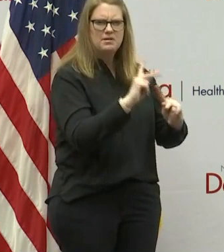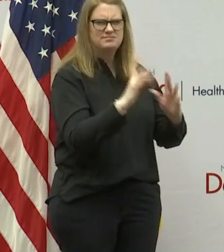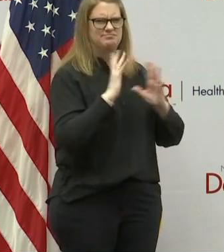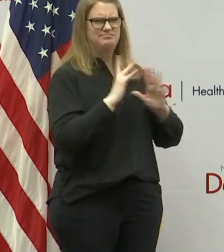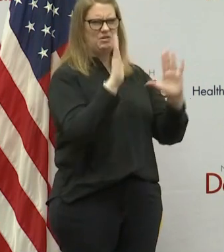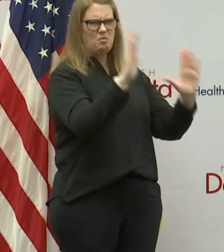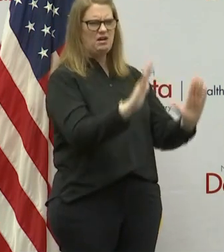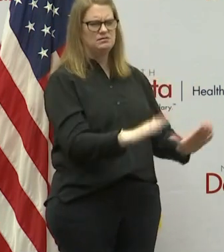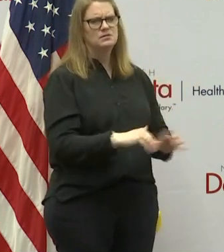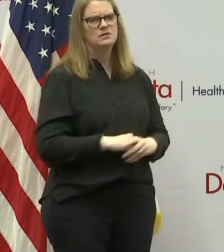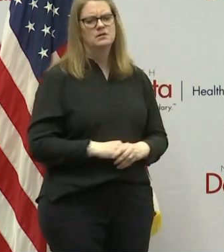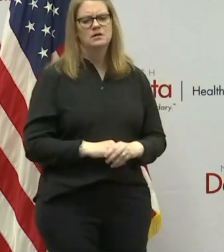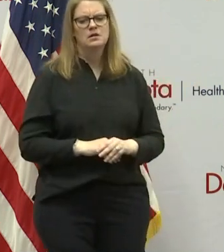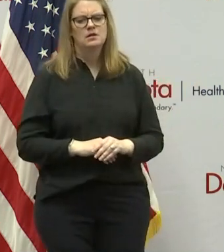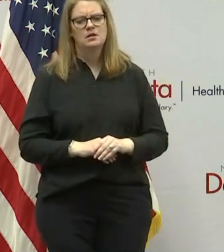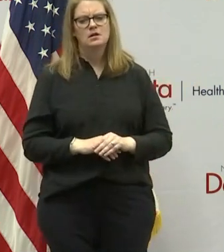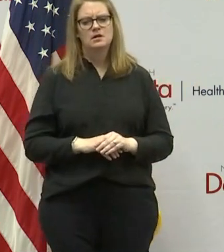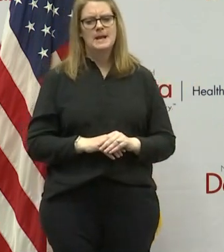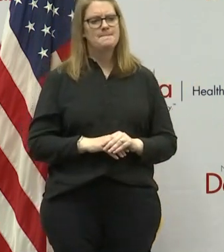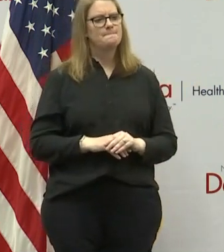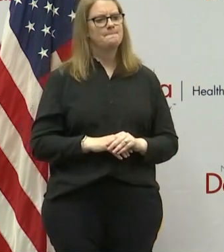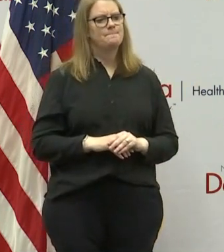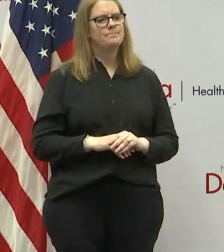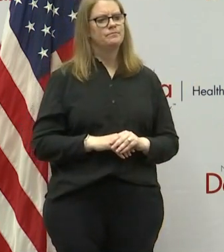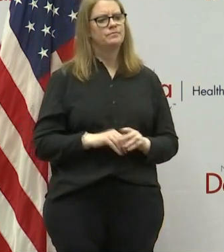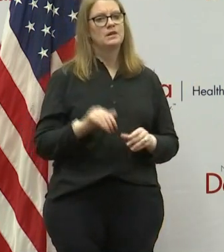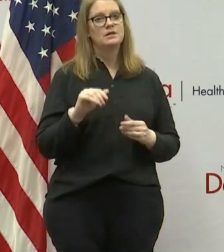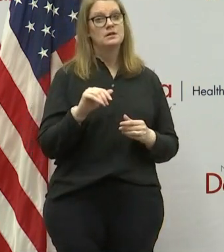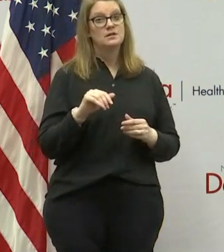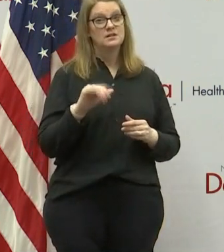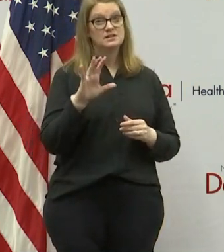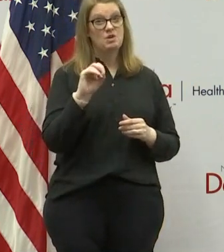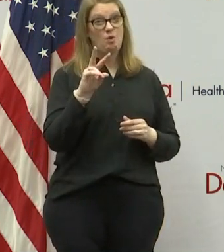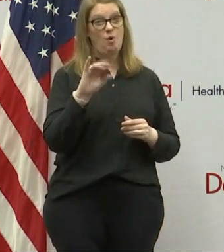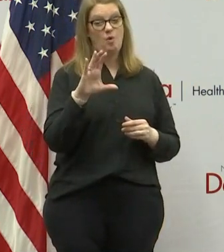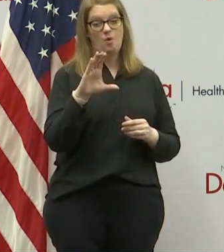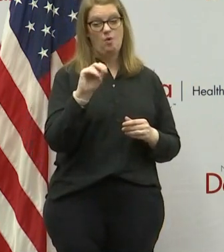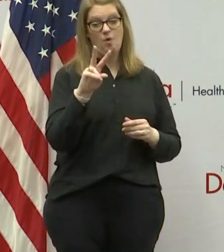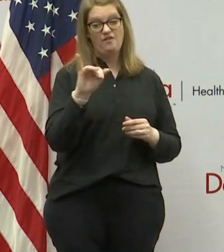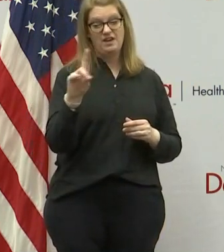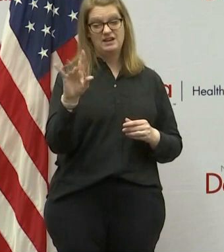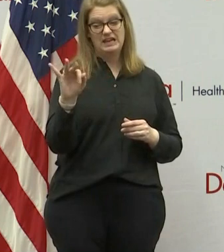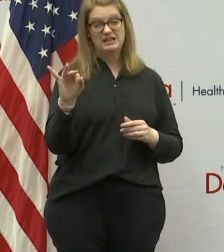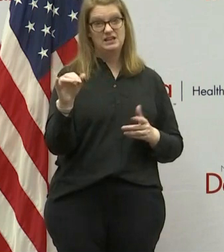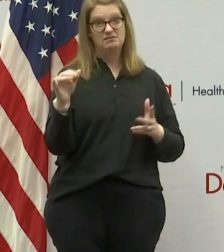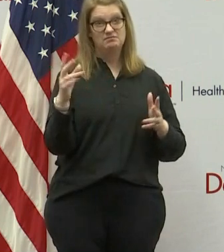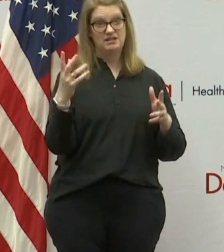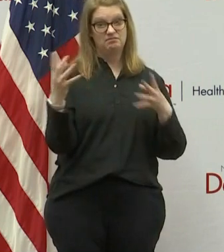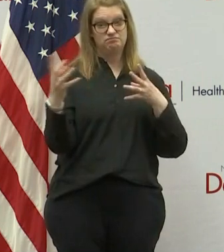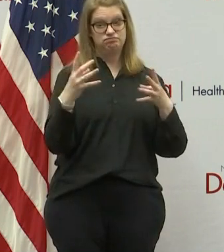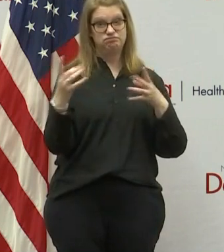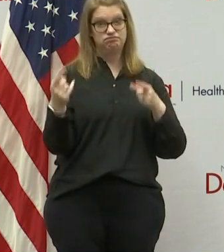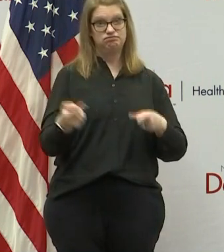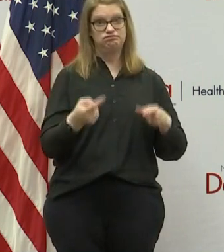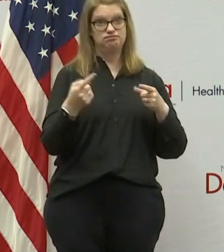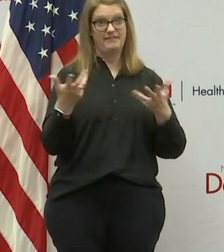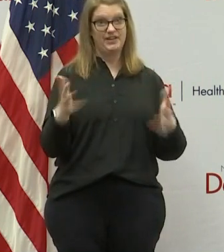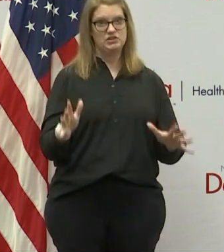AND BUSINESSES THAT HAVE BEEN OPEN, GROCERS ARE DOING EVERYTHING THEY CAN TO PROTECT THEIR TEAM MEMBERS.